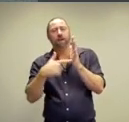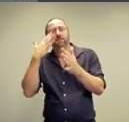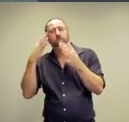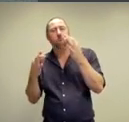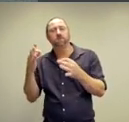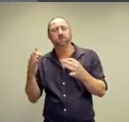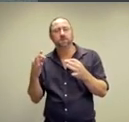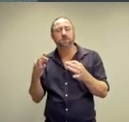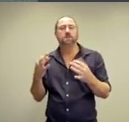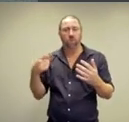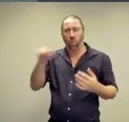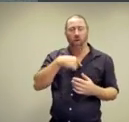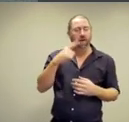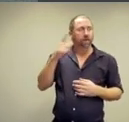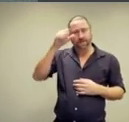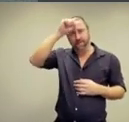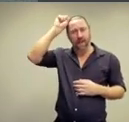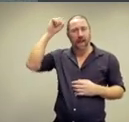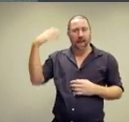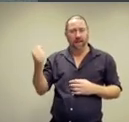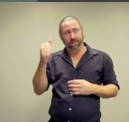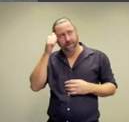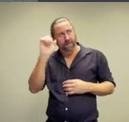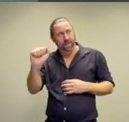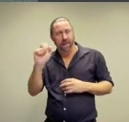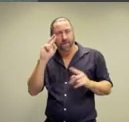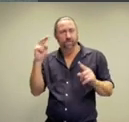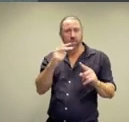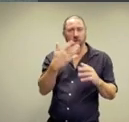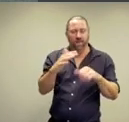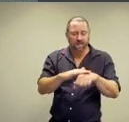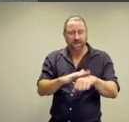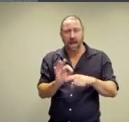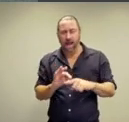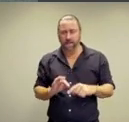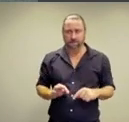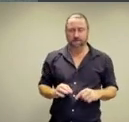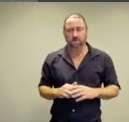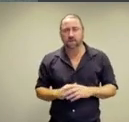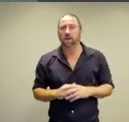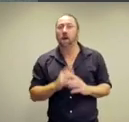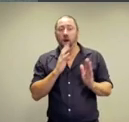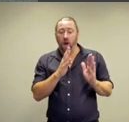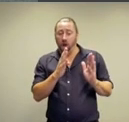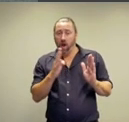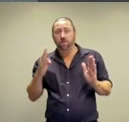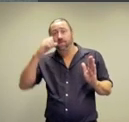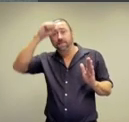they're a bit more synonymous with now. What's so interesting about that is that not